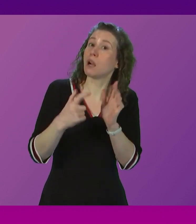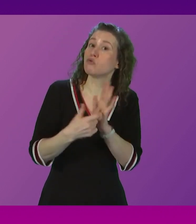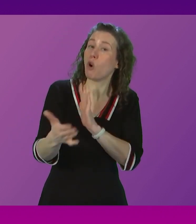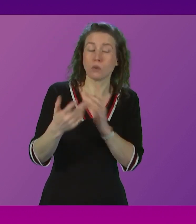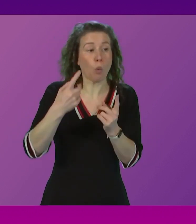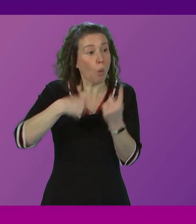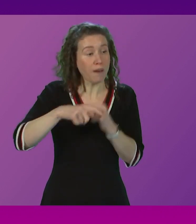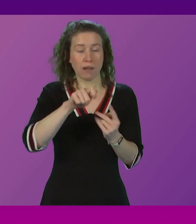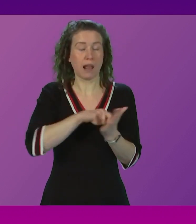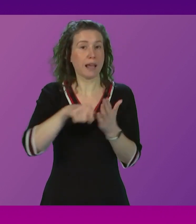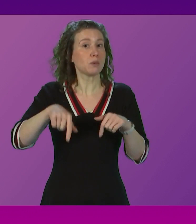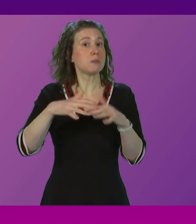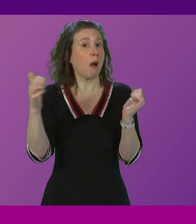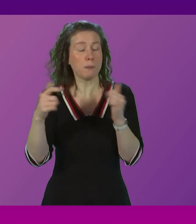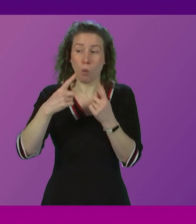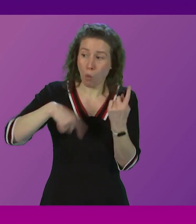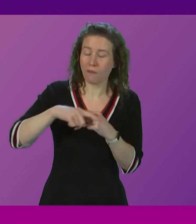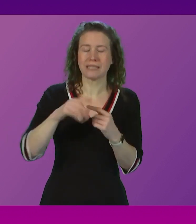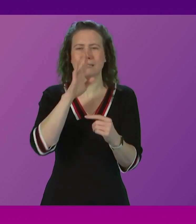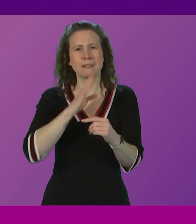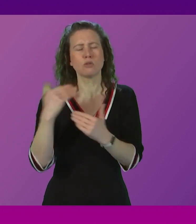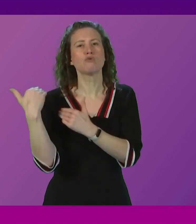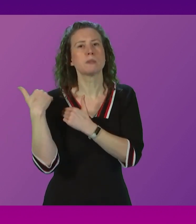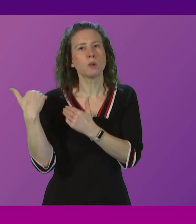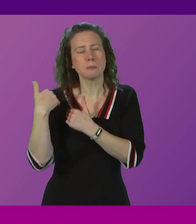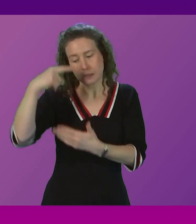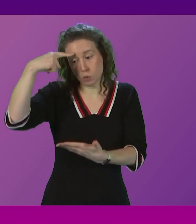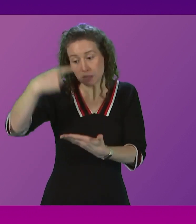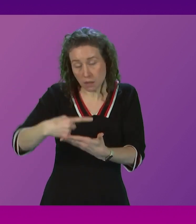elected to this Parliament and we all have a serious responsibility to make decisions and to